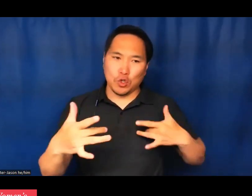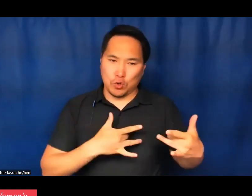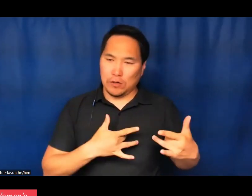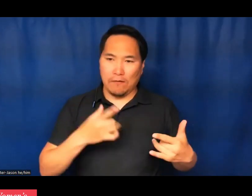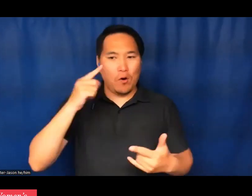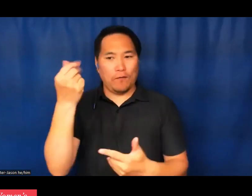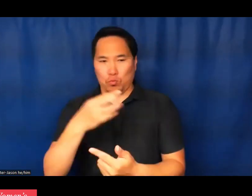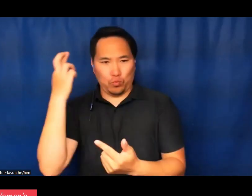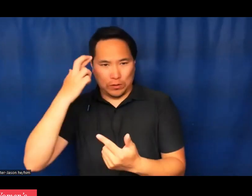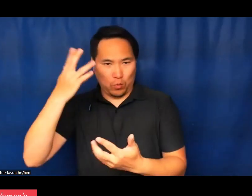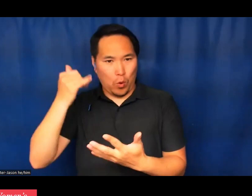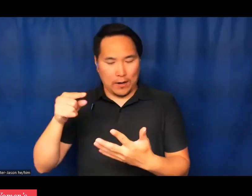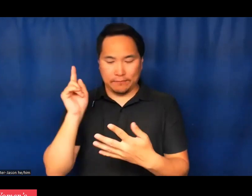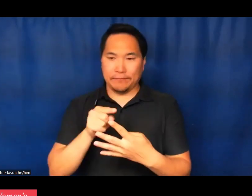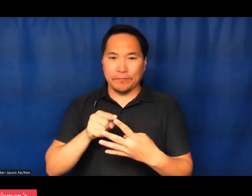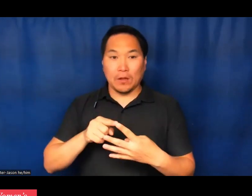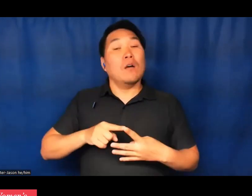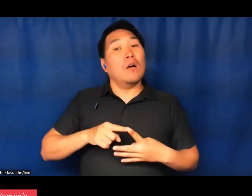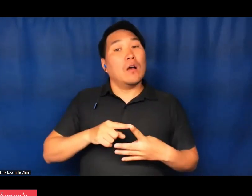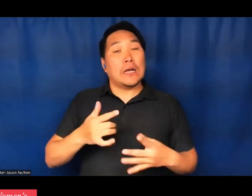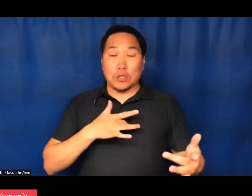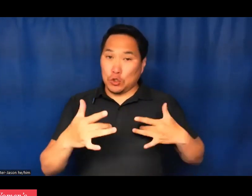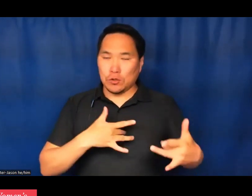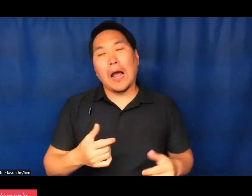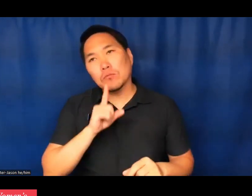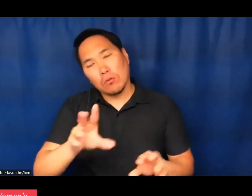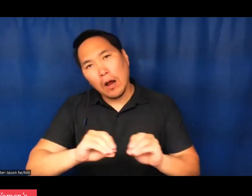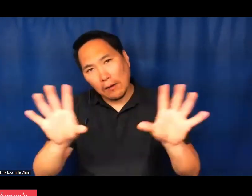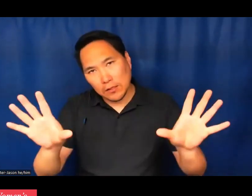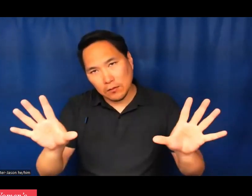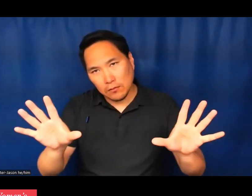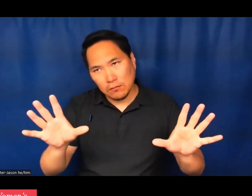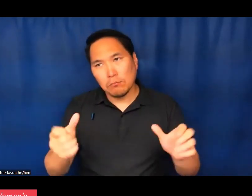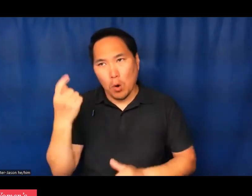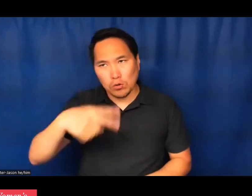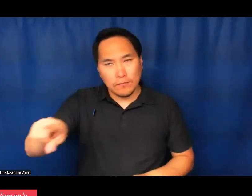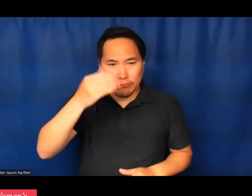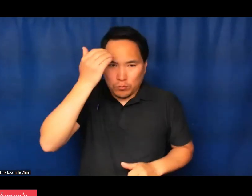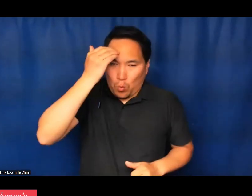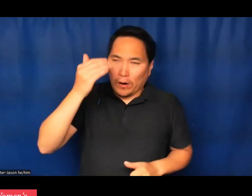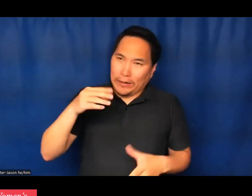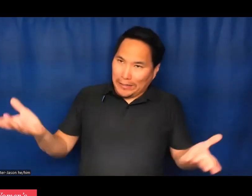I am particularly concerned, and I'm sure this is obvious to everybody in the room.